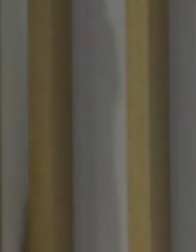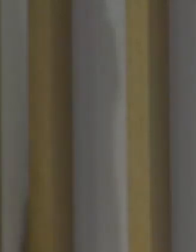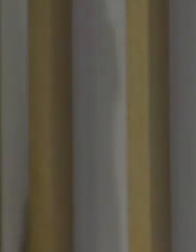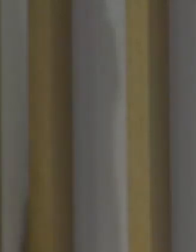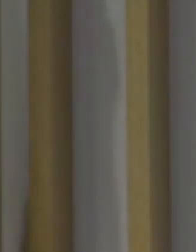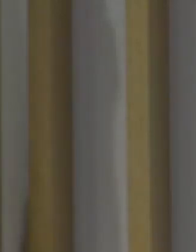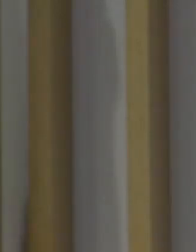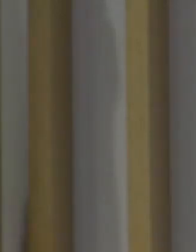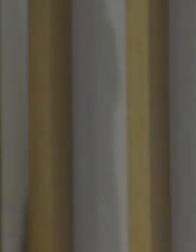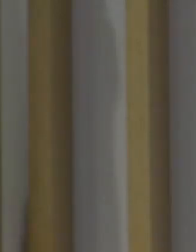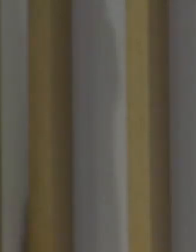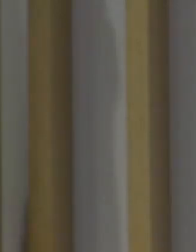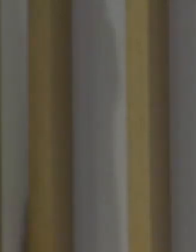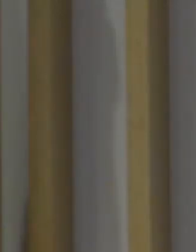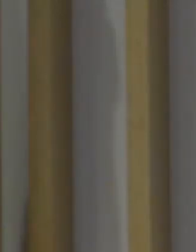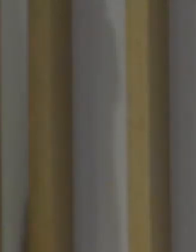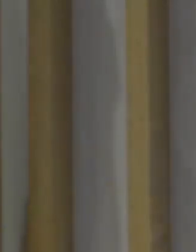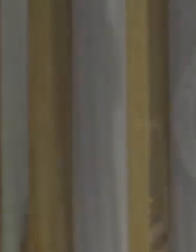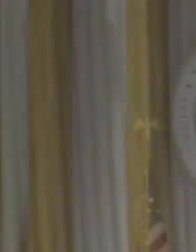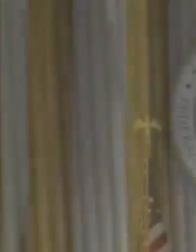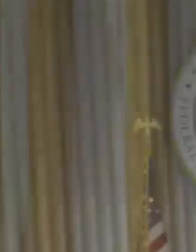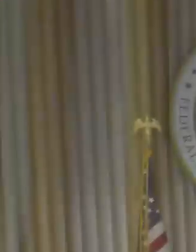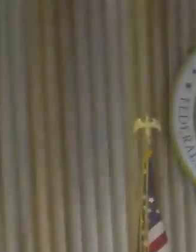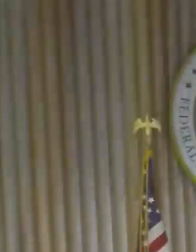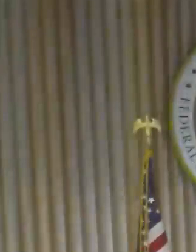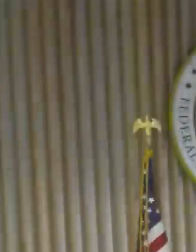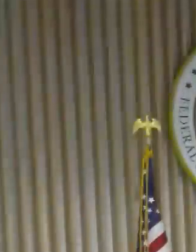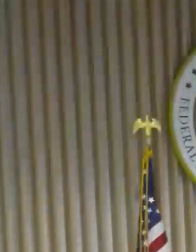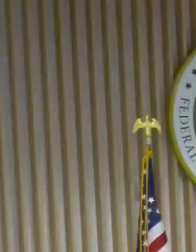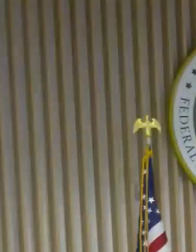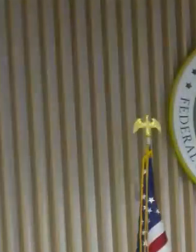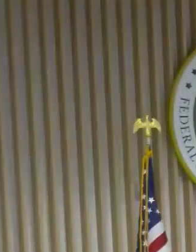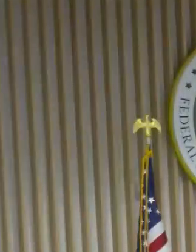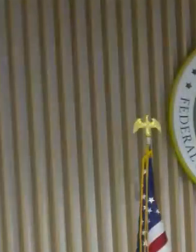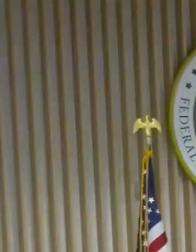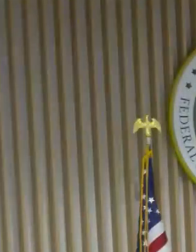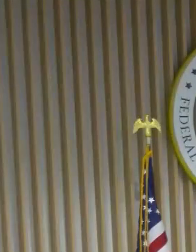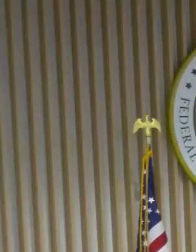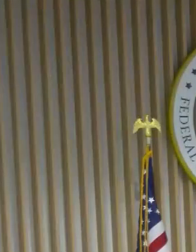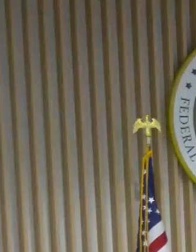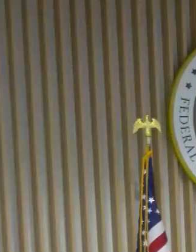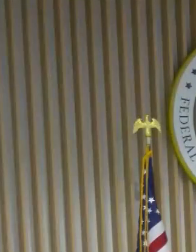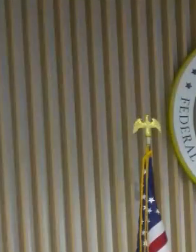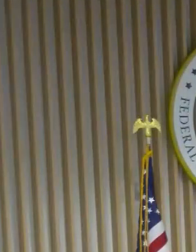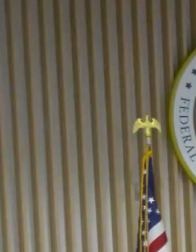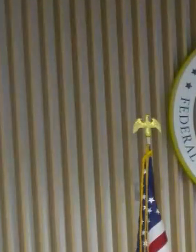QUESTIONS DOCTRINE ISSUED THAT THE COURT'S REPRESENTATIVE WROTE TO YOU RECENTLY ABOUT THAT AND HOW IT SHOULD IMPACT